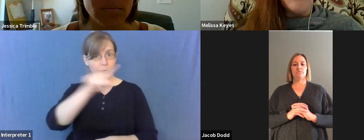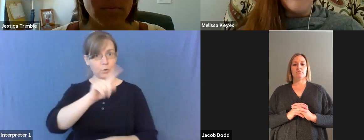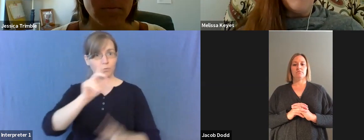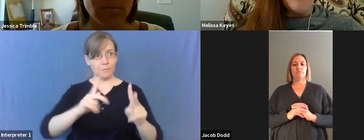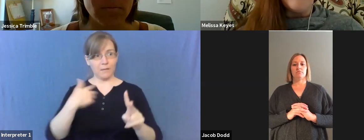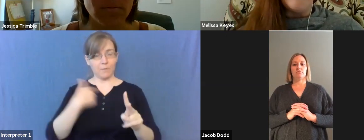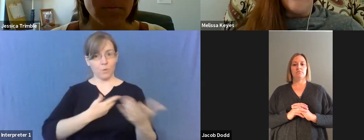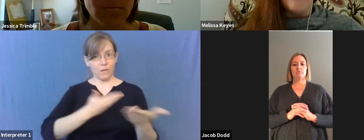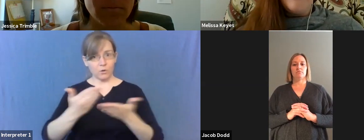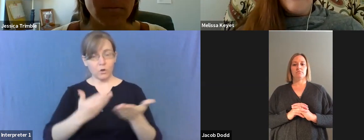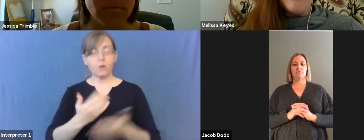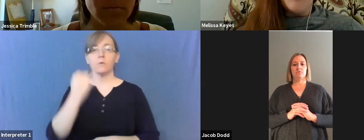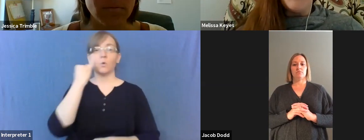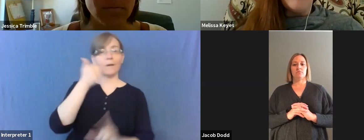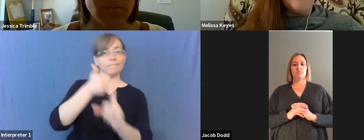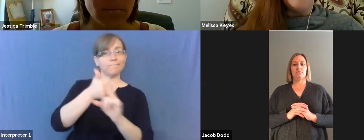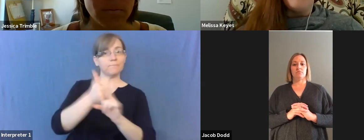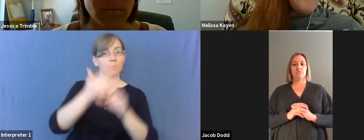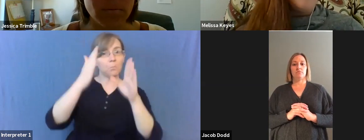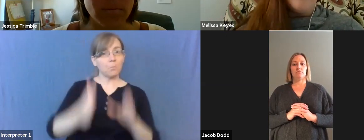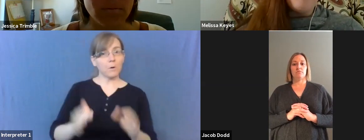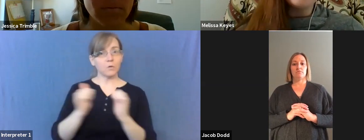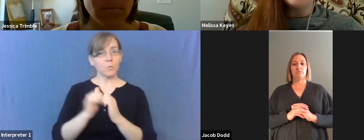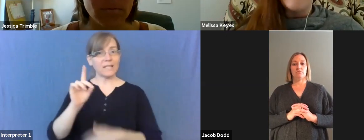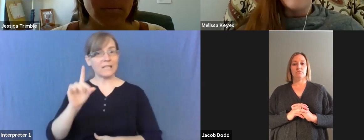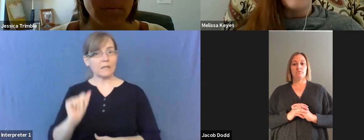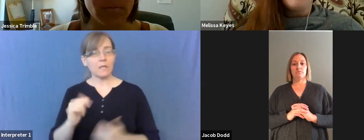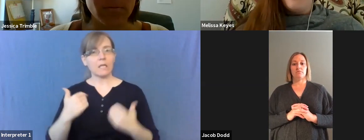who's experiencing issues related to accessing medical care,